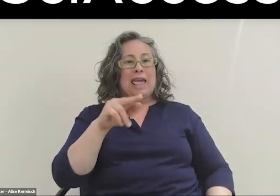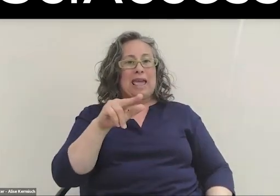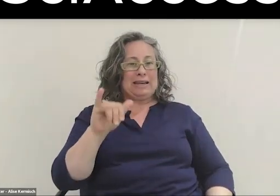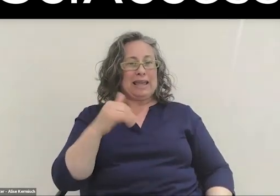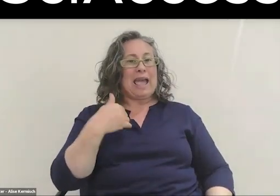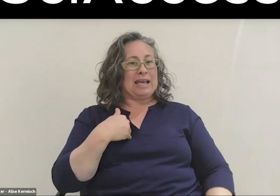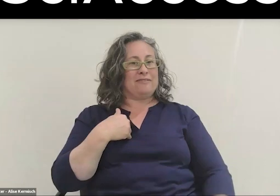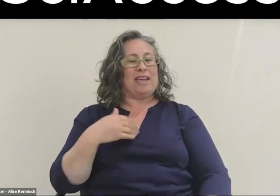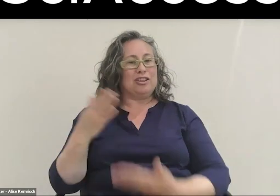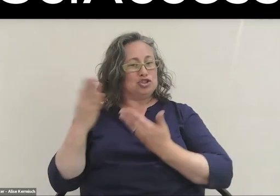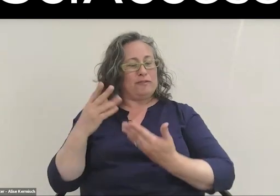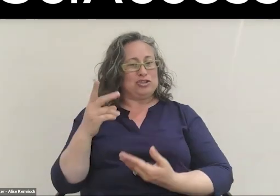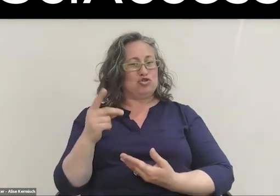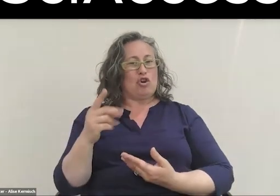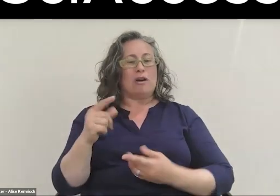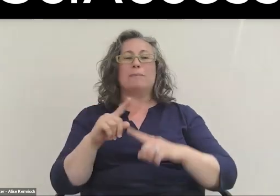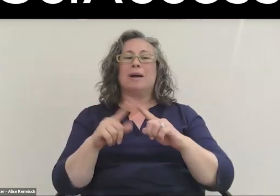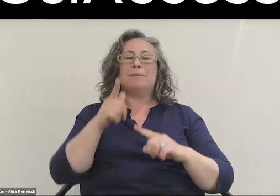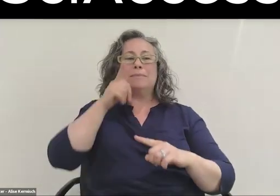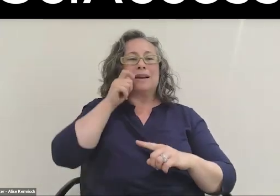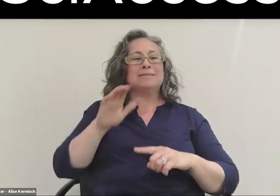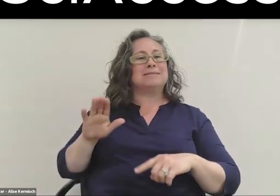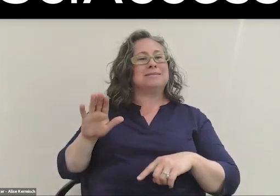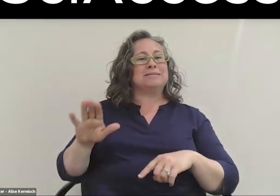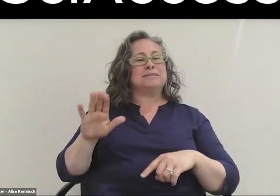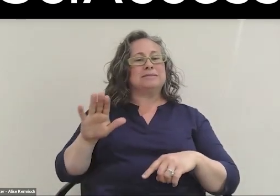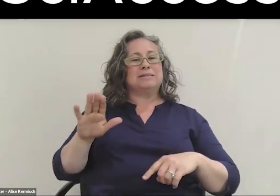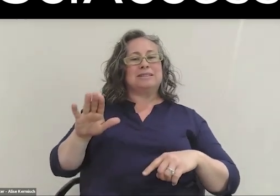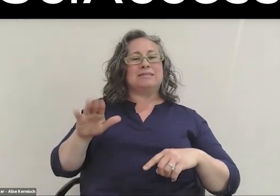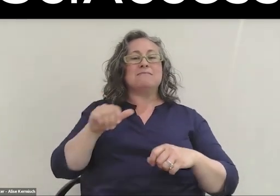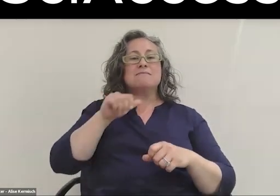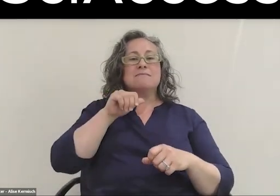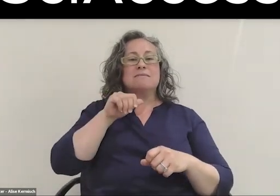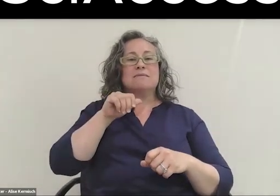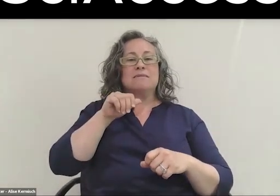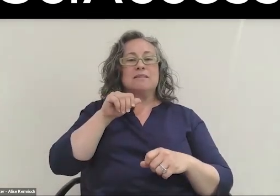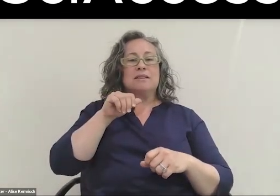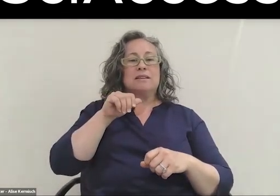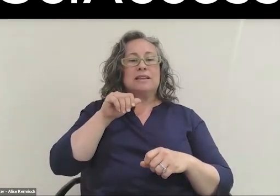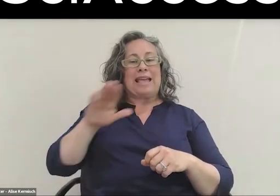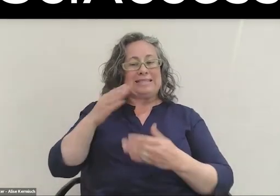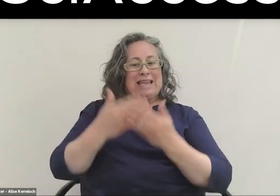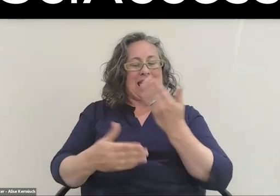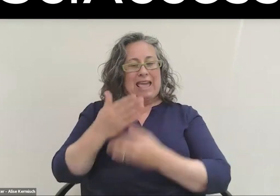but because of his insufficiency in his hands,